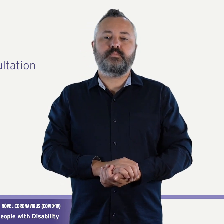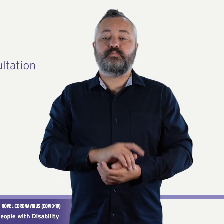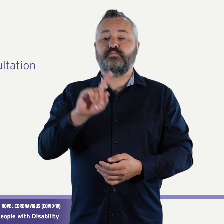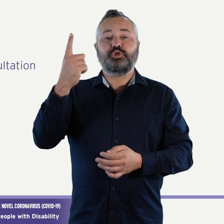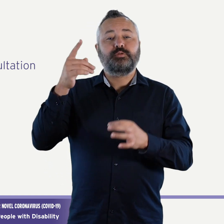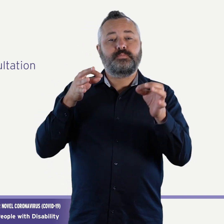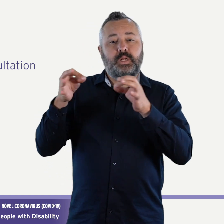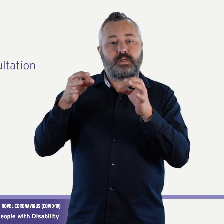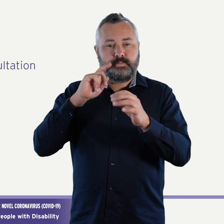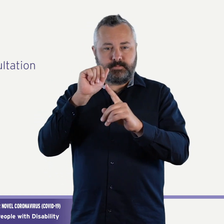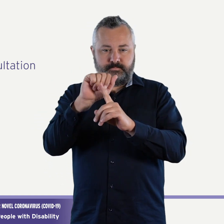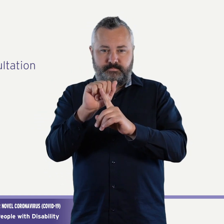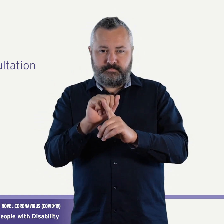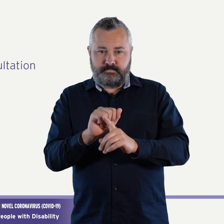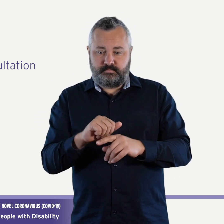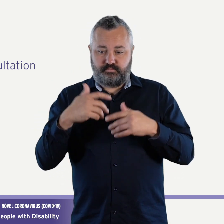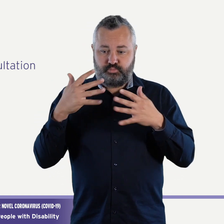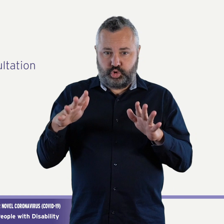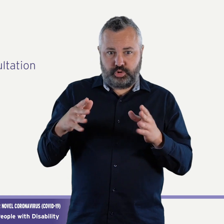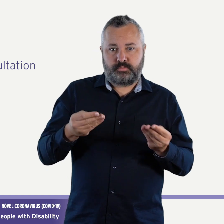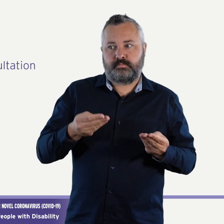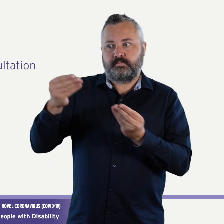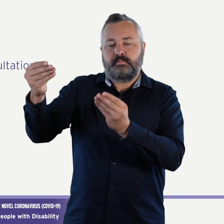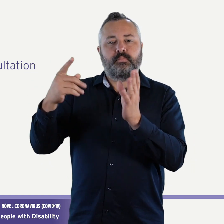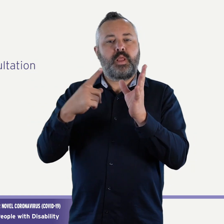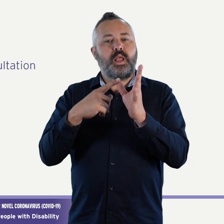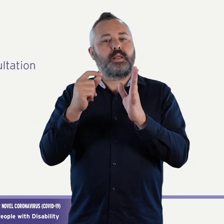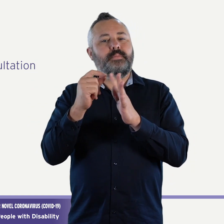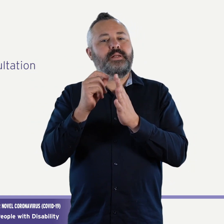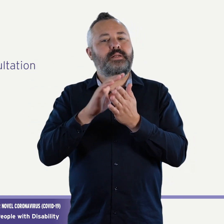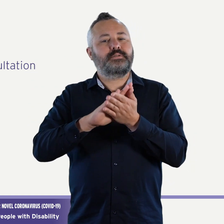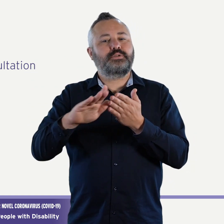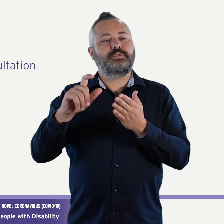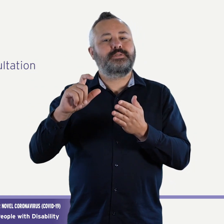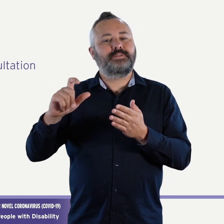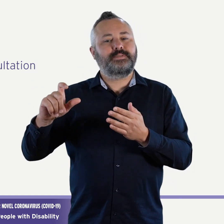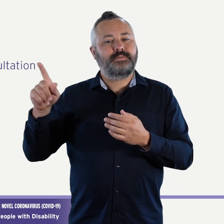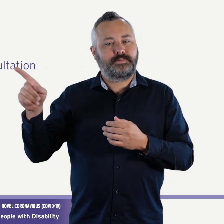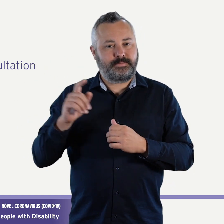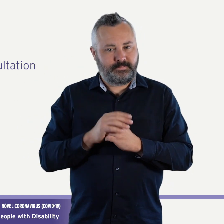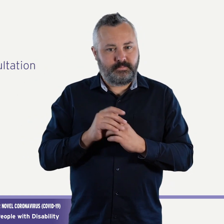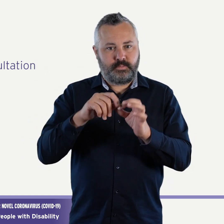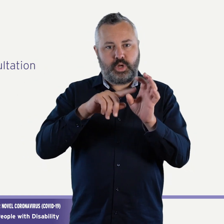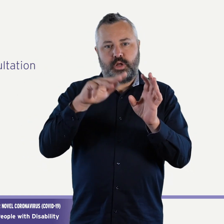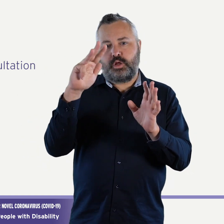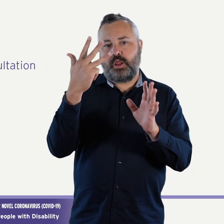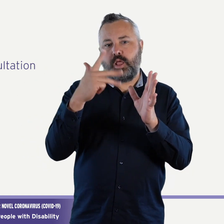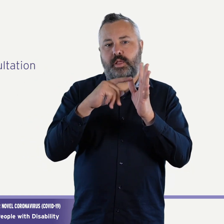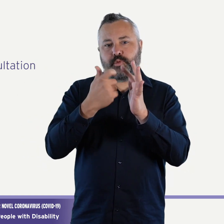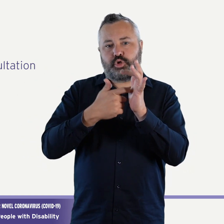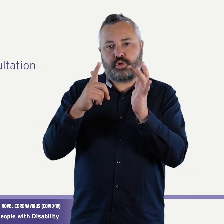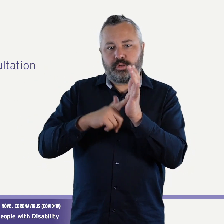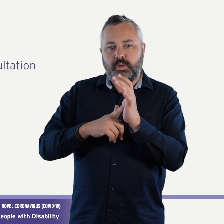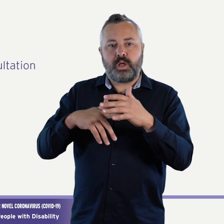The final version of the initial Plan will be presented to the AHPPC on 9 April 2020,